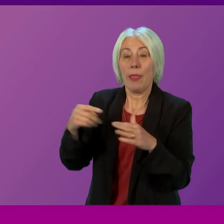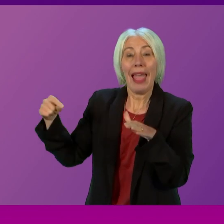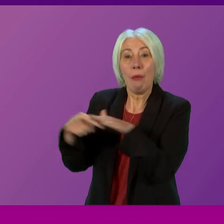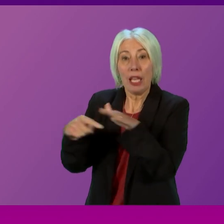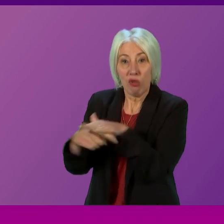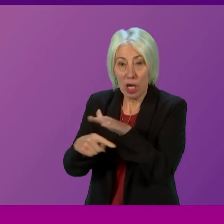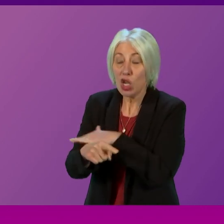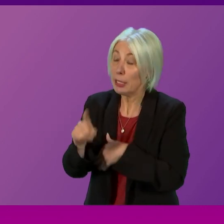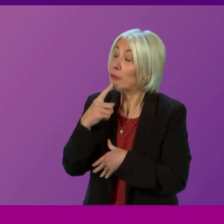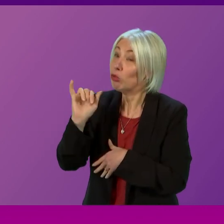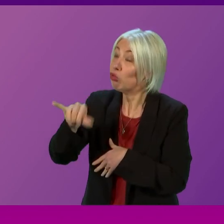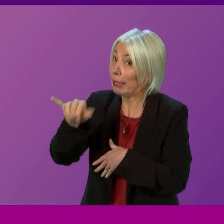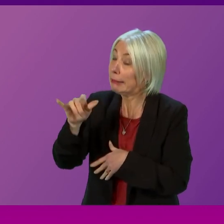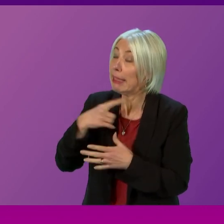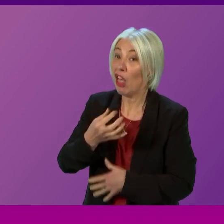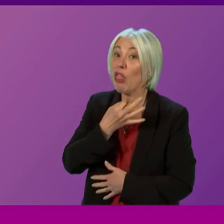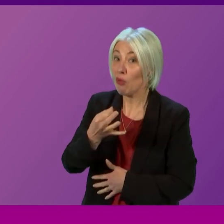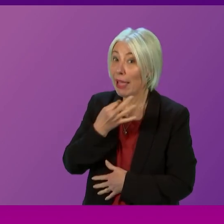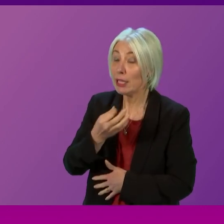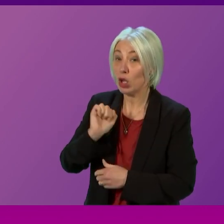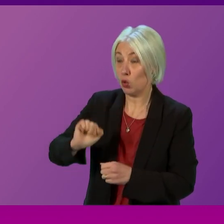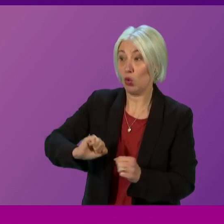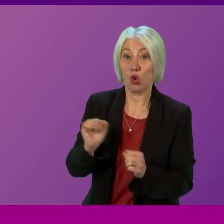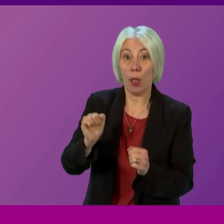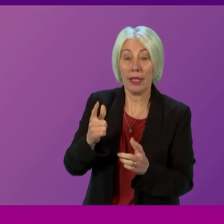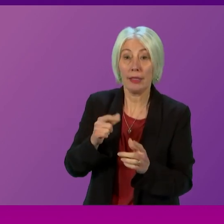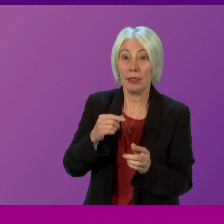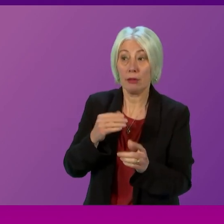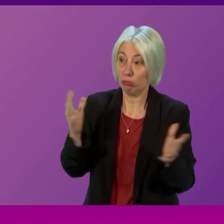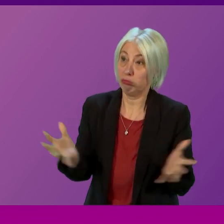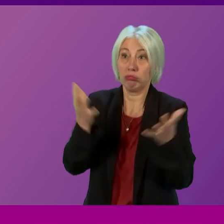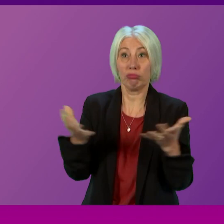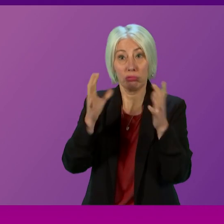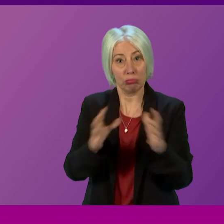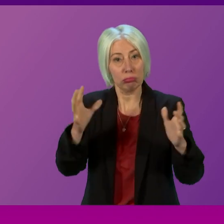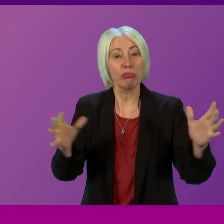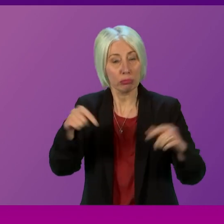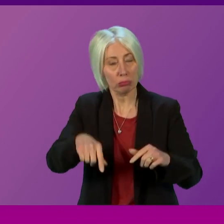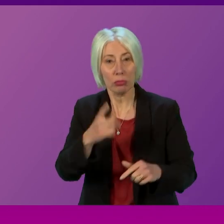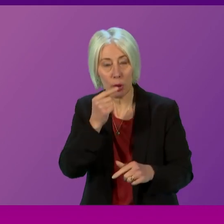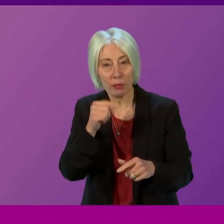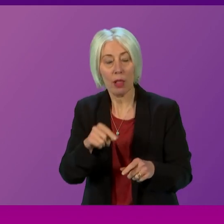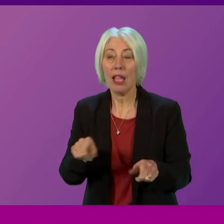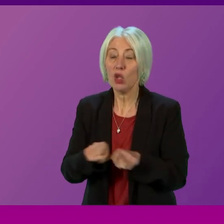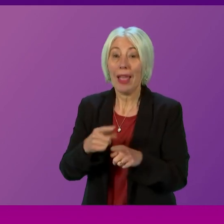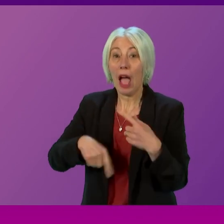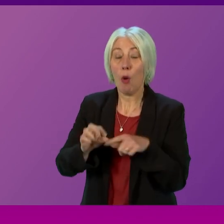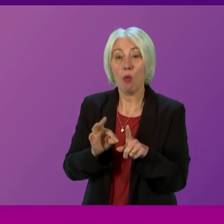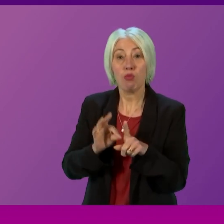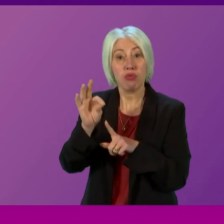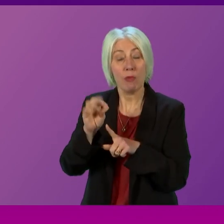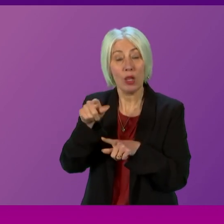said, also a threat to Scotland’s prosperity and our progress to net zero.